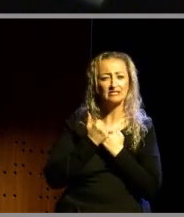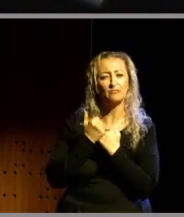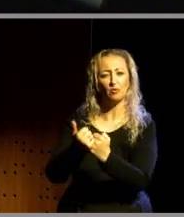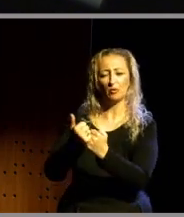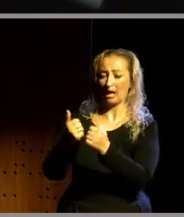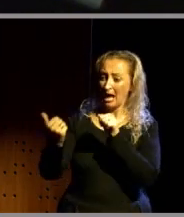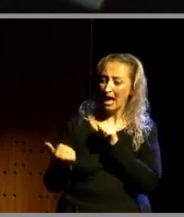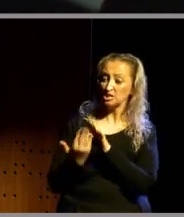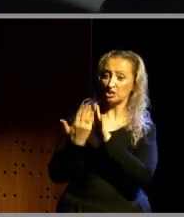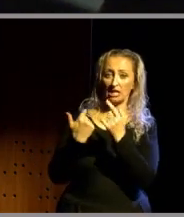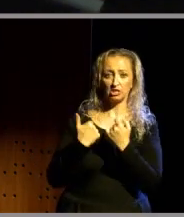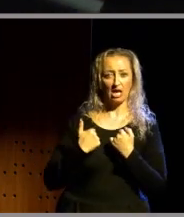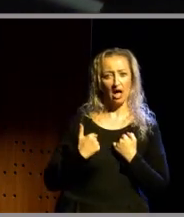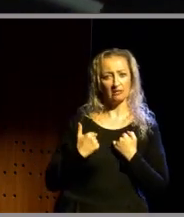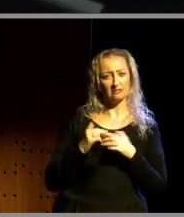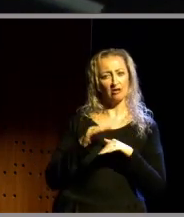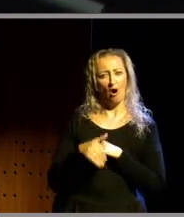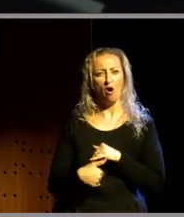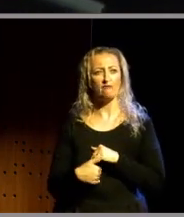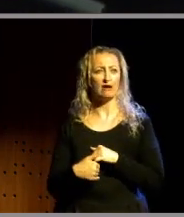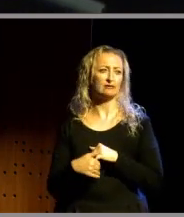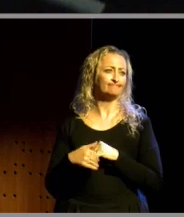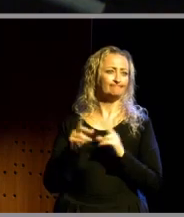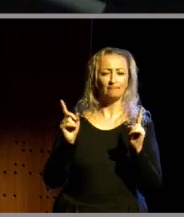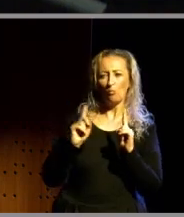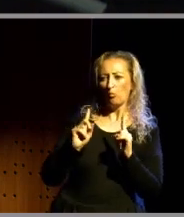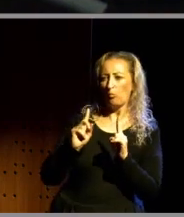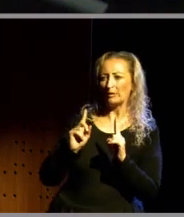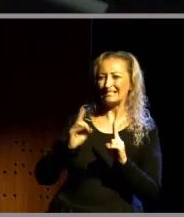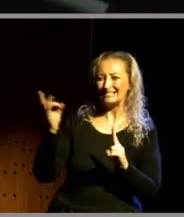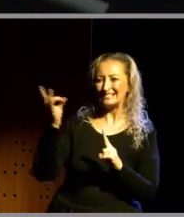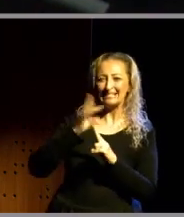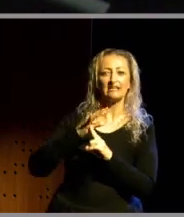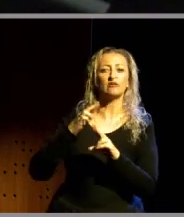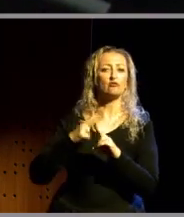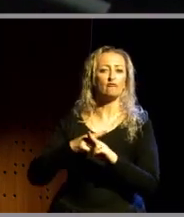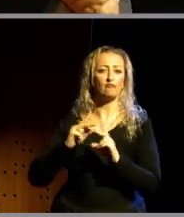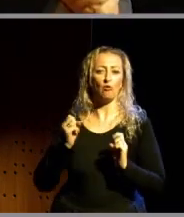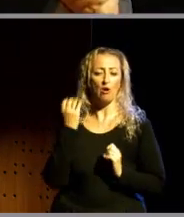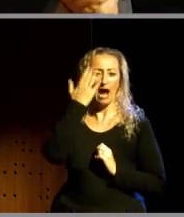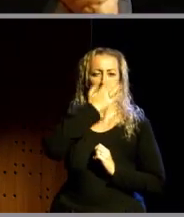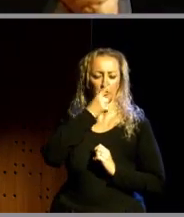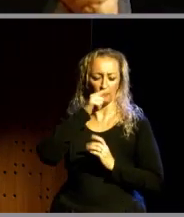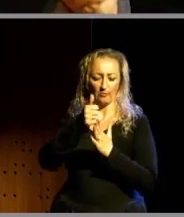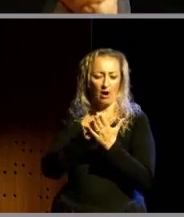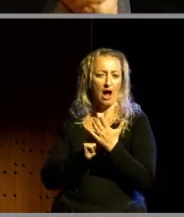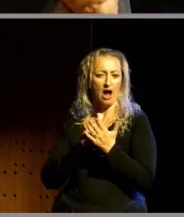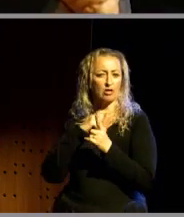matters of significance to our First Nations arts and culture sector,